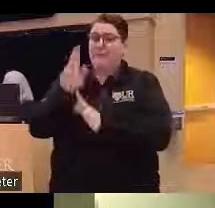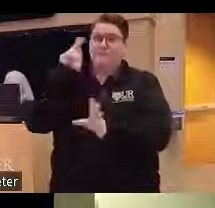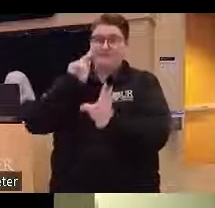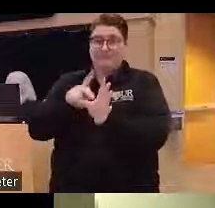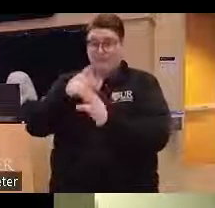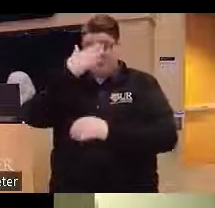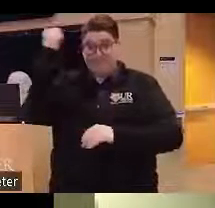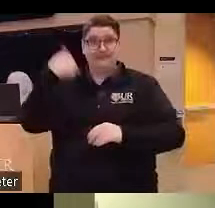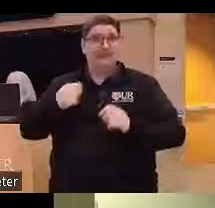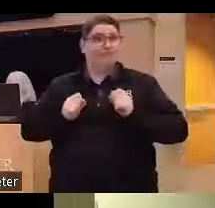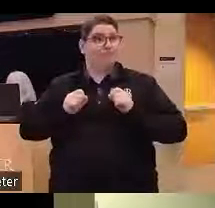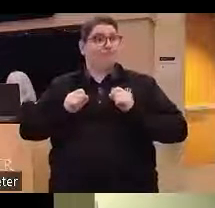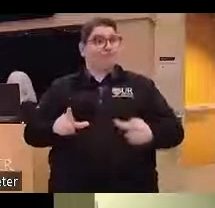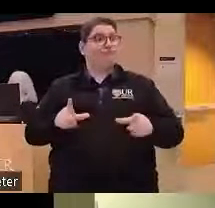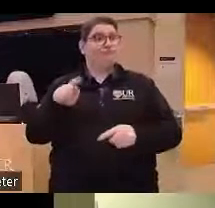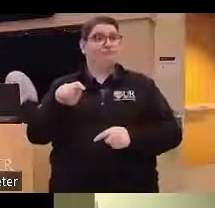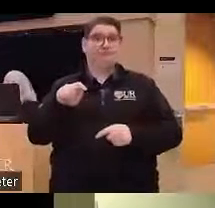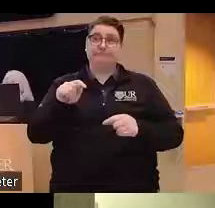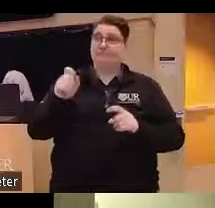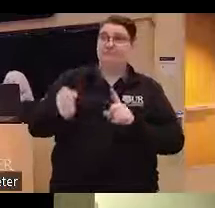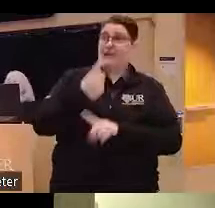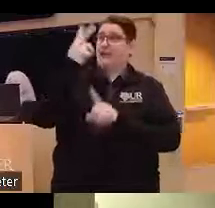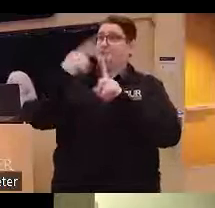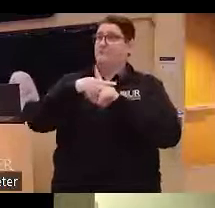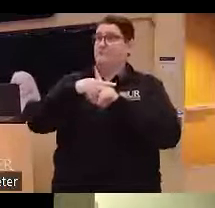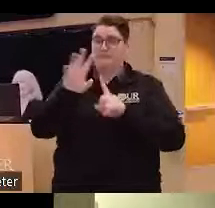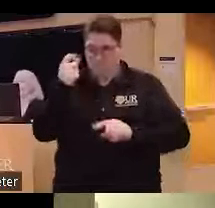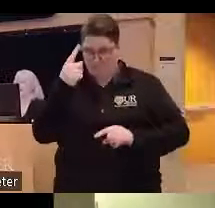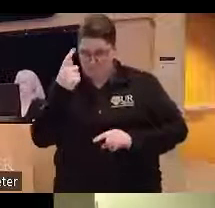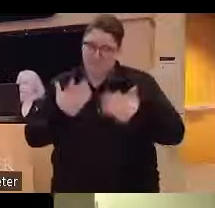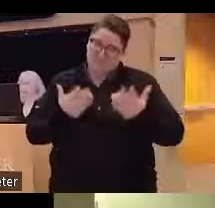of an environmental lobbyist which might have been more needed at the time looking at where